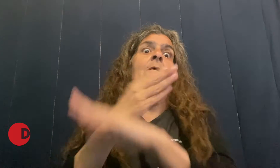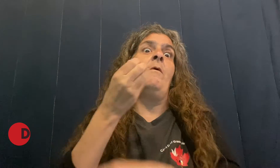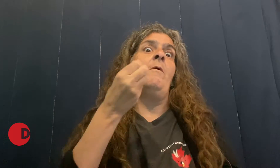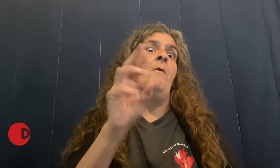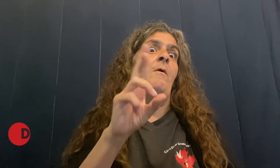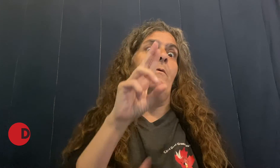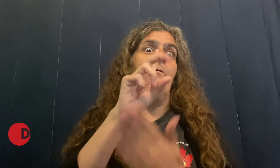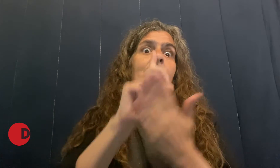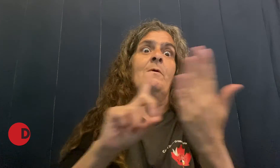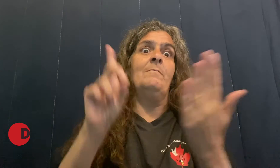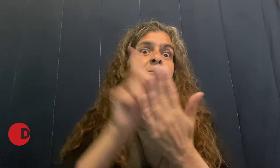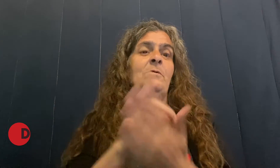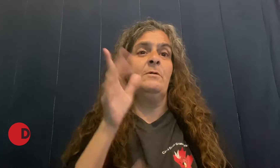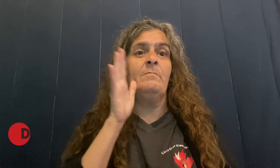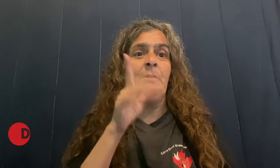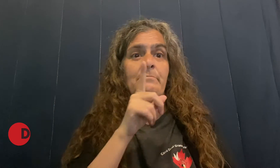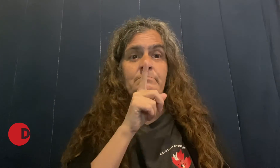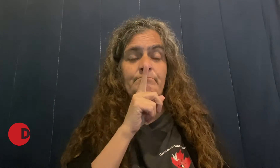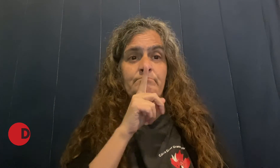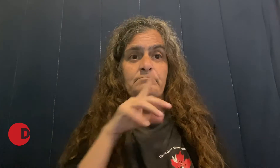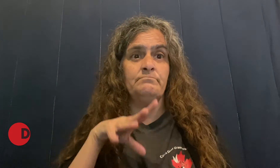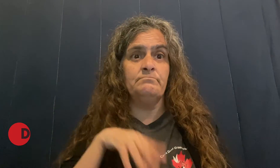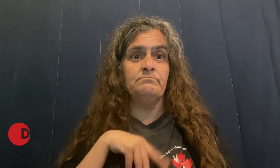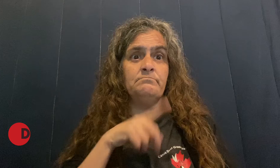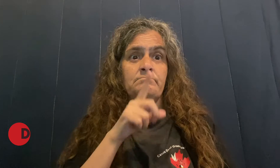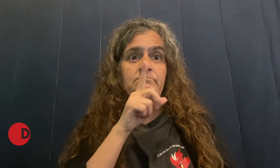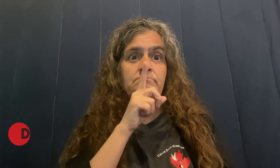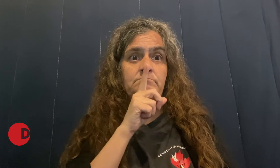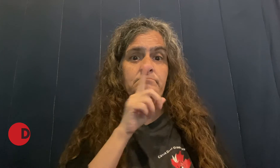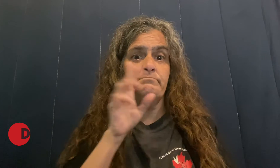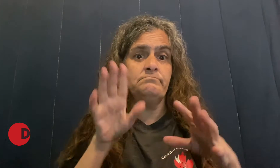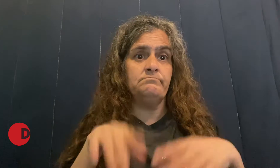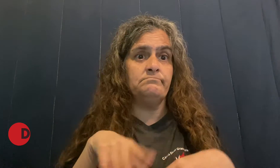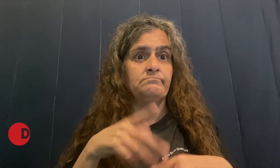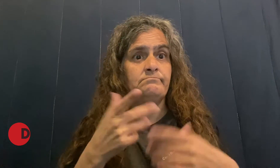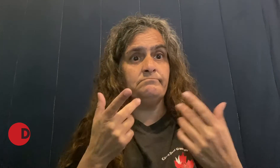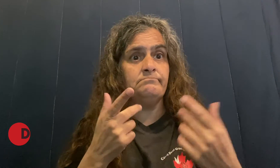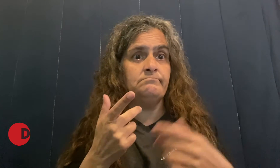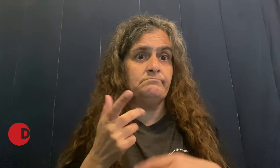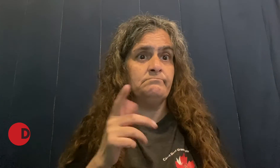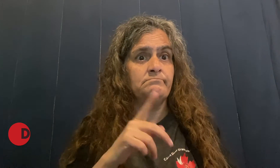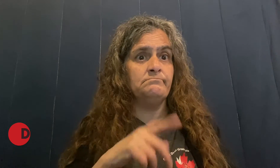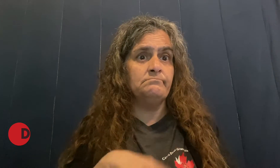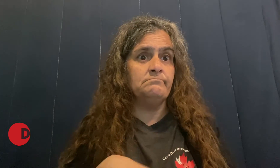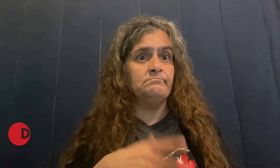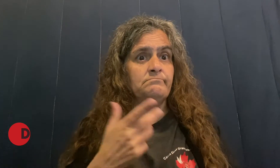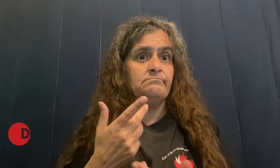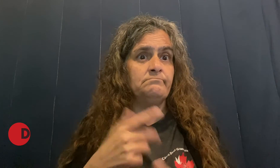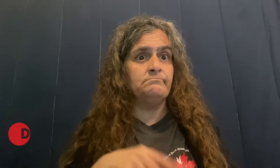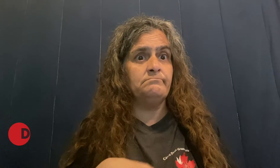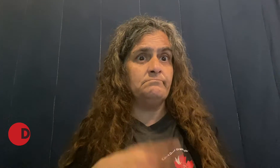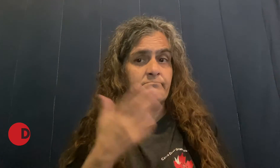discrimination they keep quiet and just accept it.